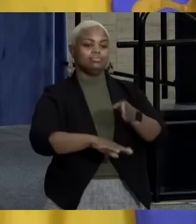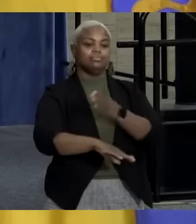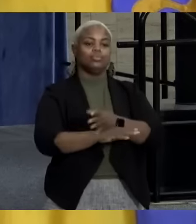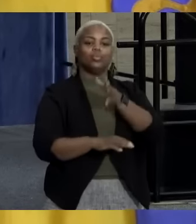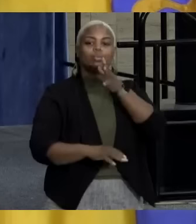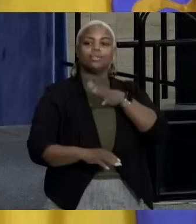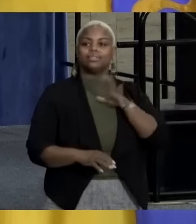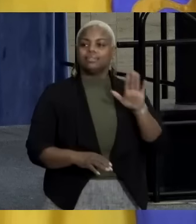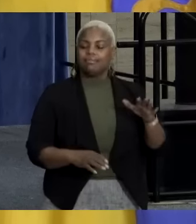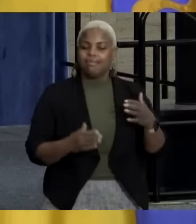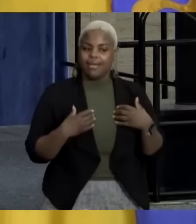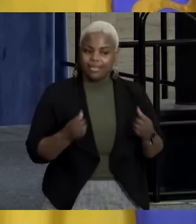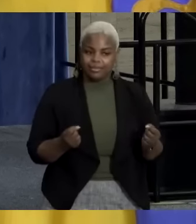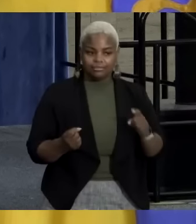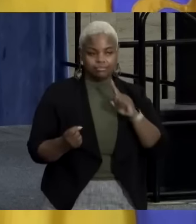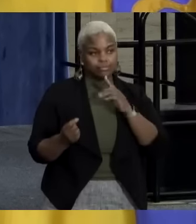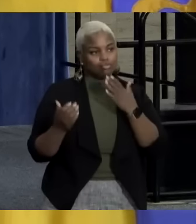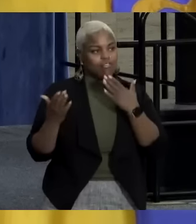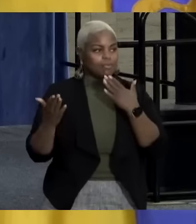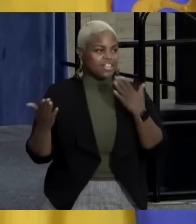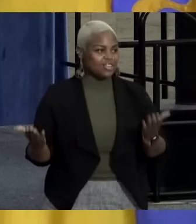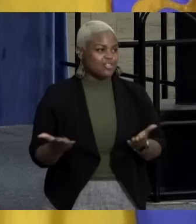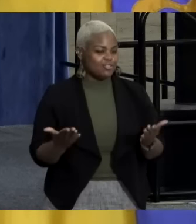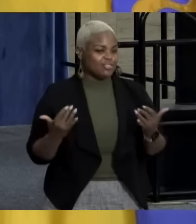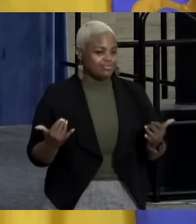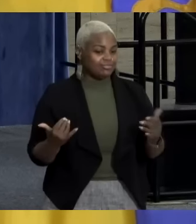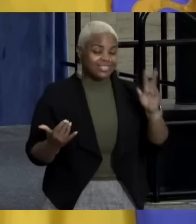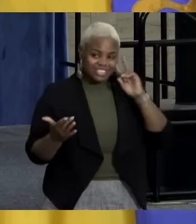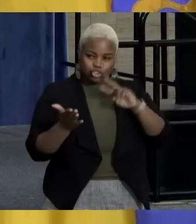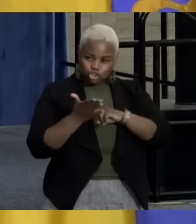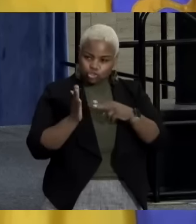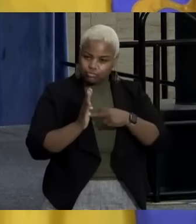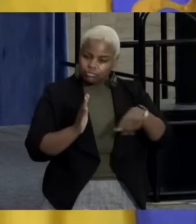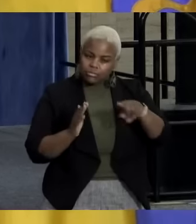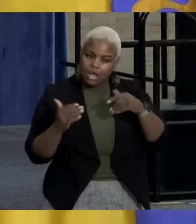presence and for the attention that you're bringing to this historic announcement.